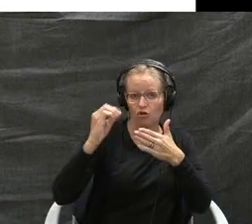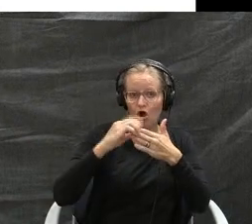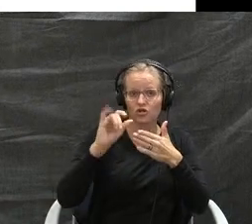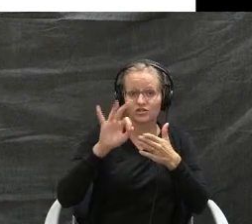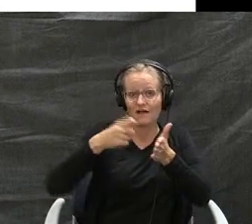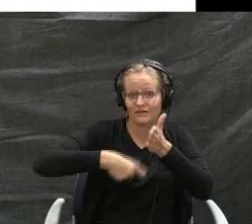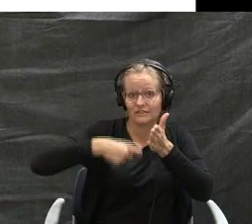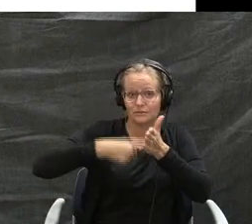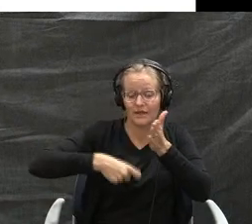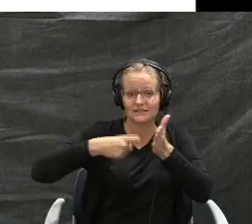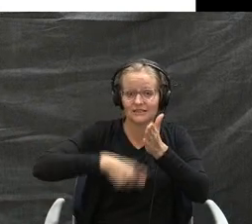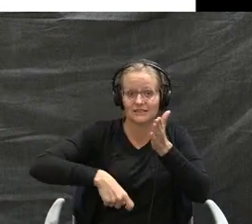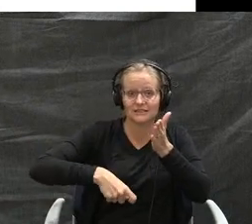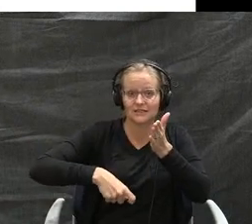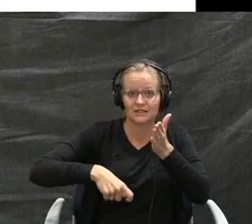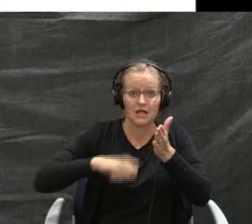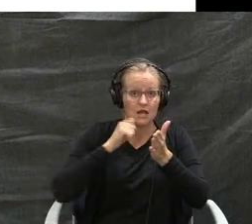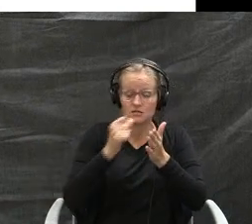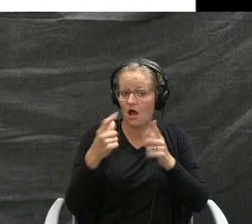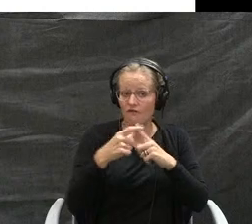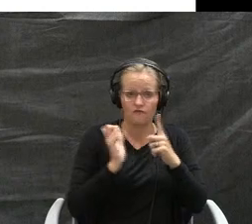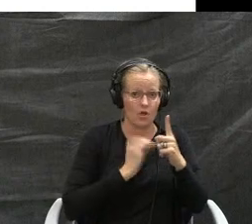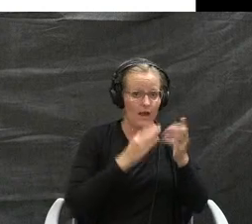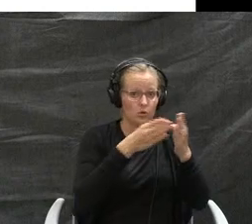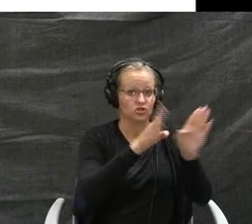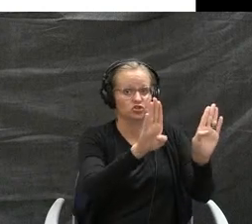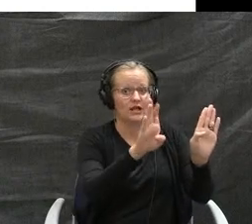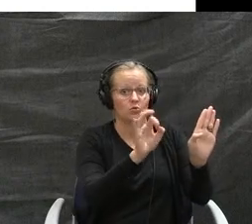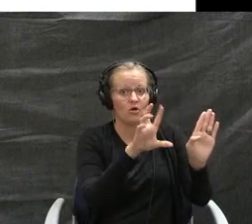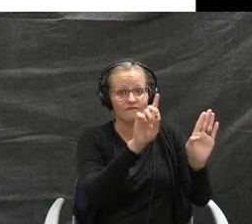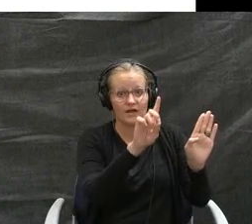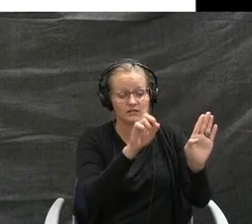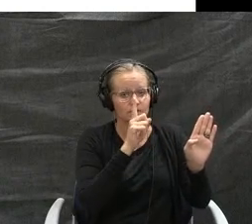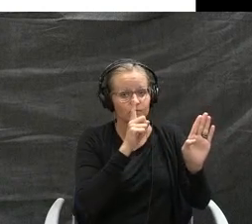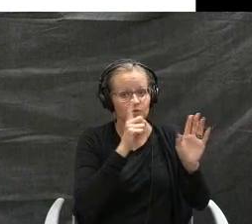been paid out of the general fund, so you know, it's a lot of